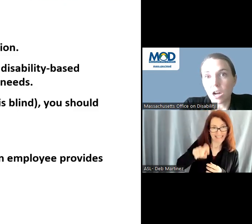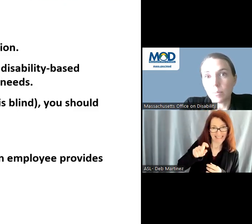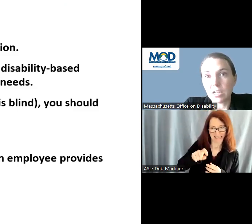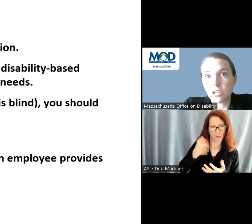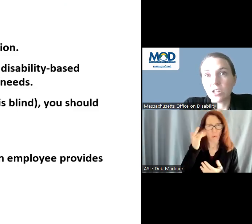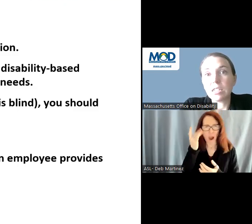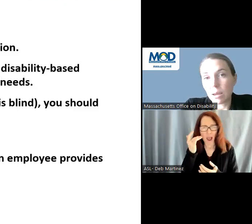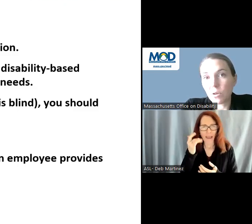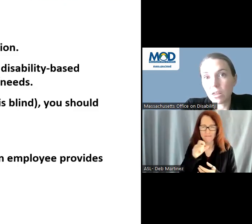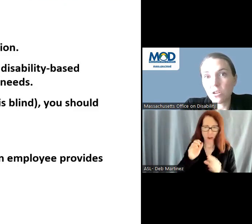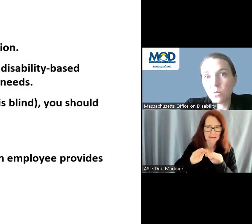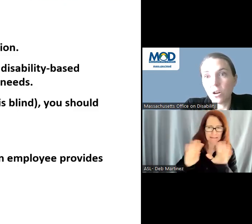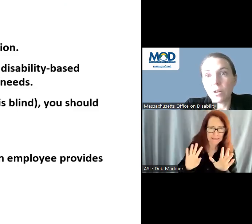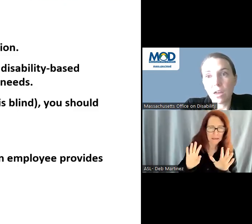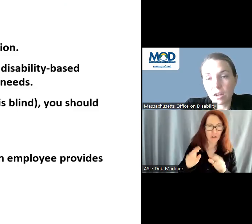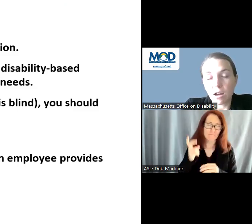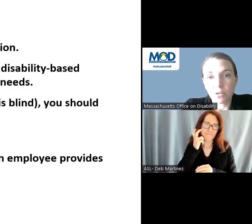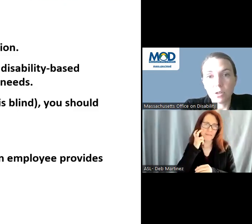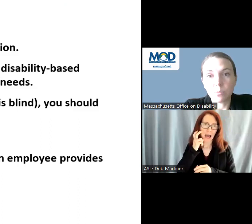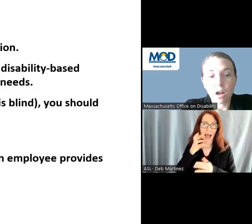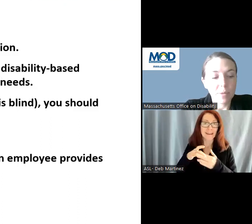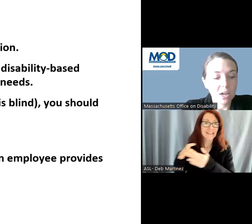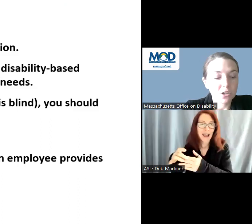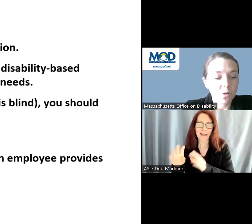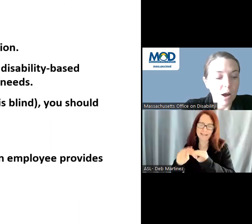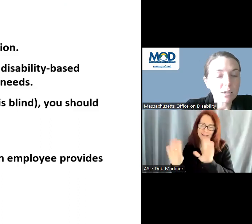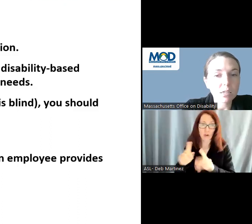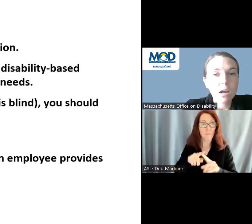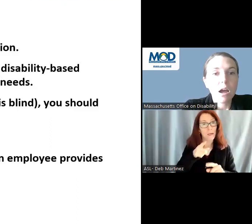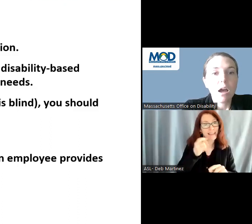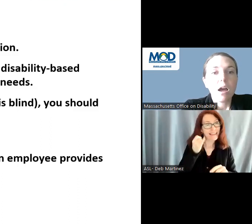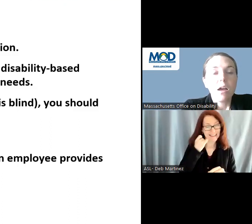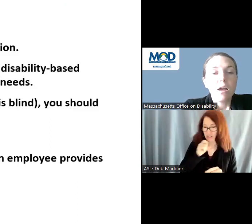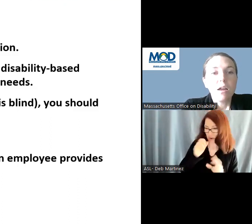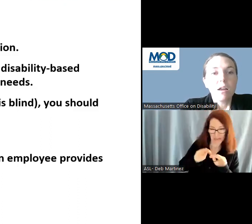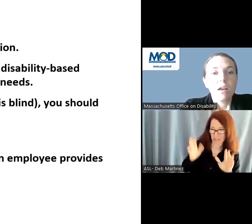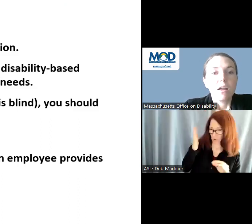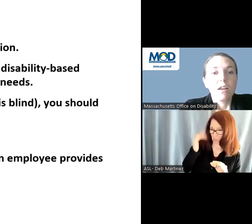same way that you would with any other reasonable accommodation request